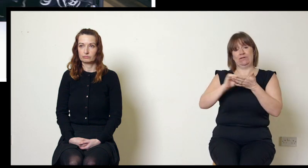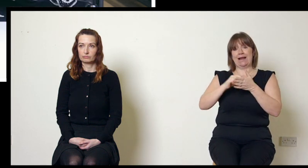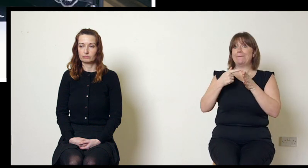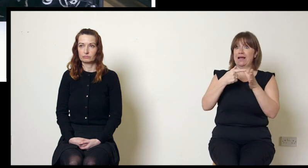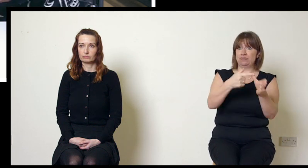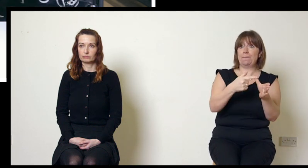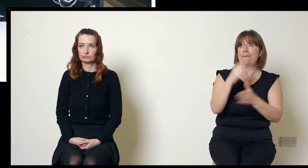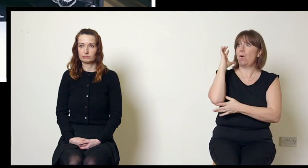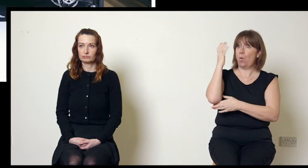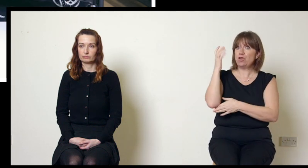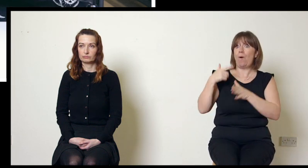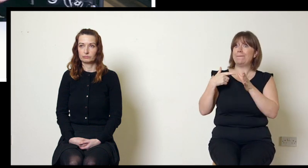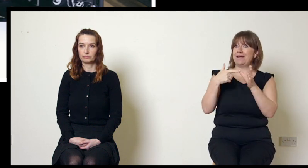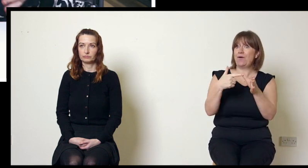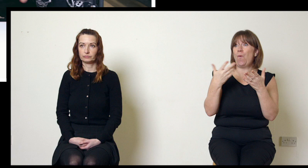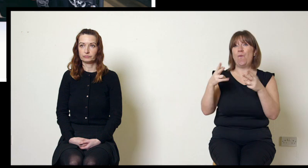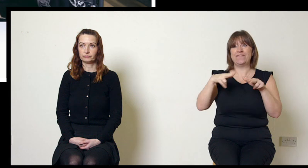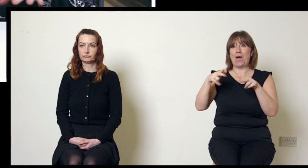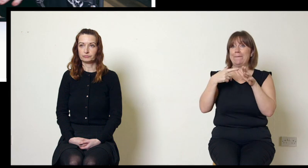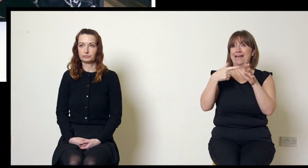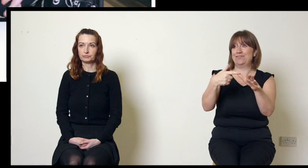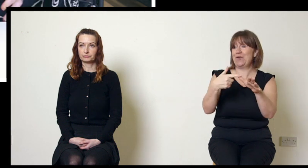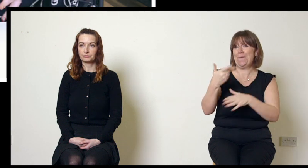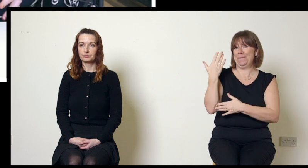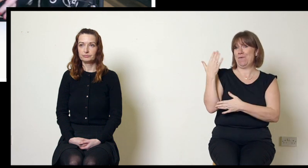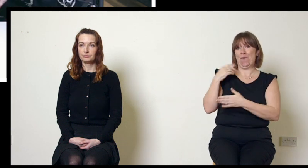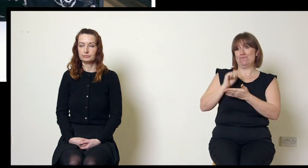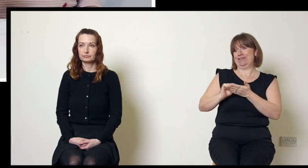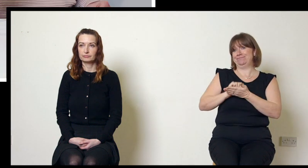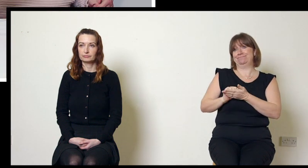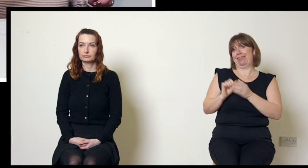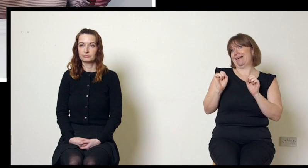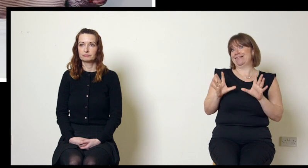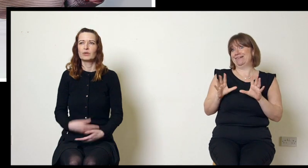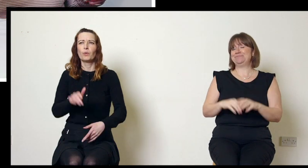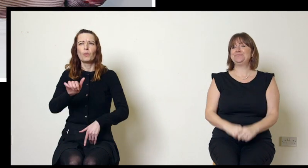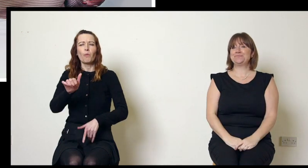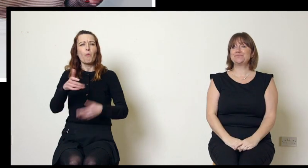audio application or video application whereas previously we just had written applications. So, opening it up…